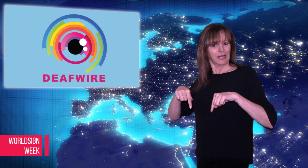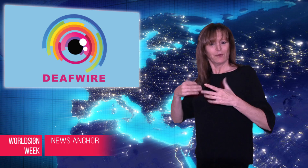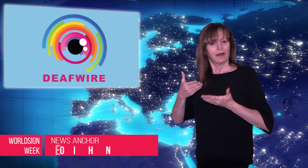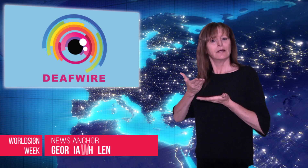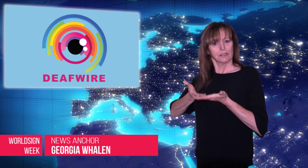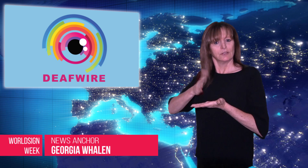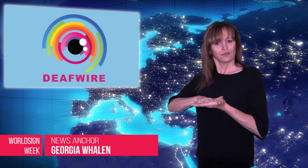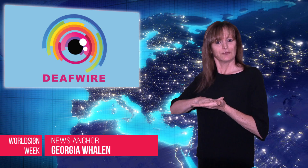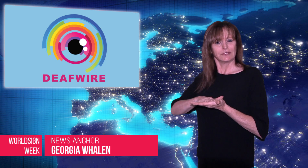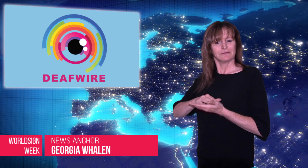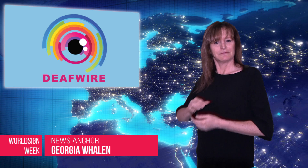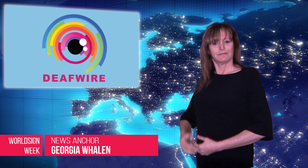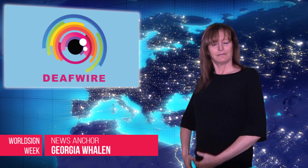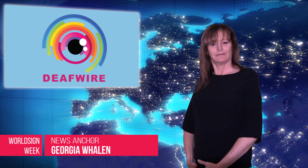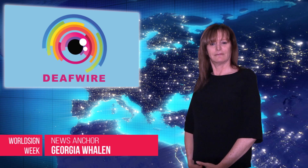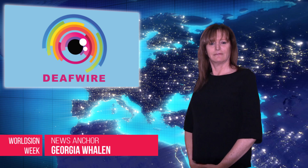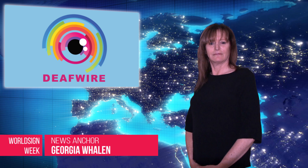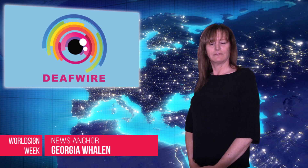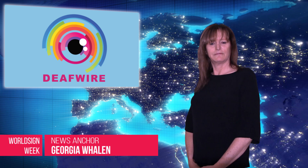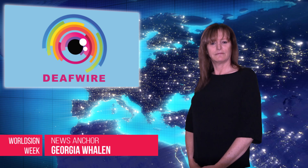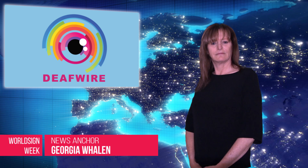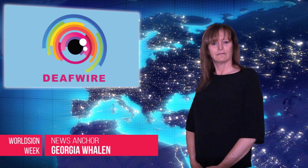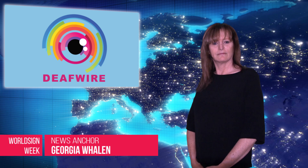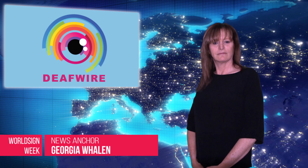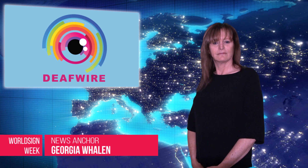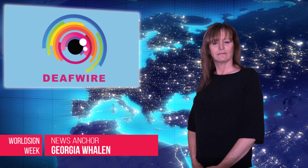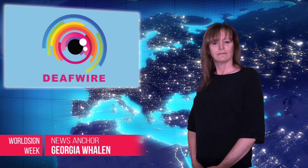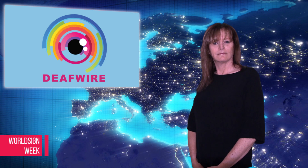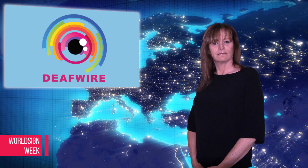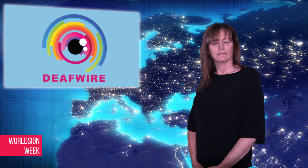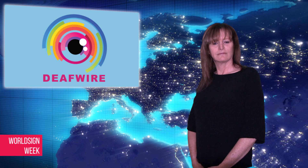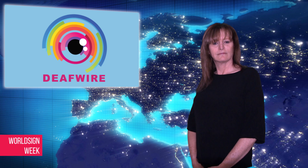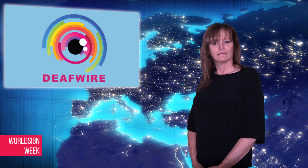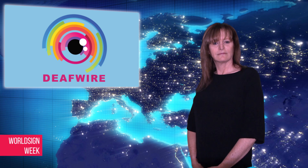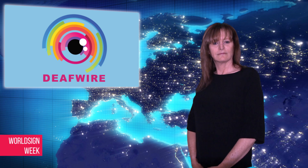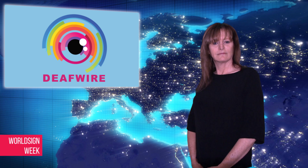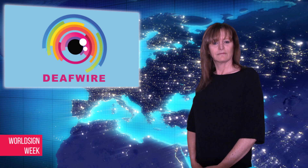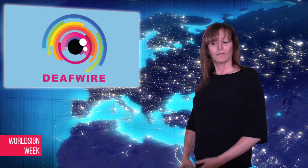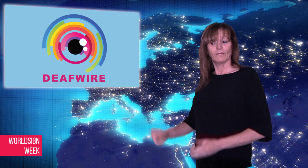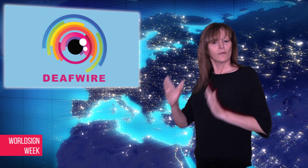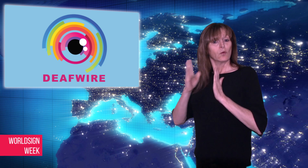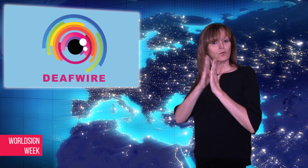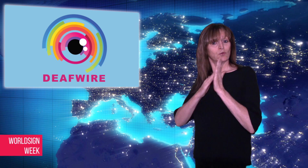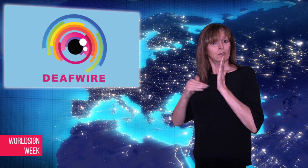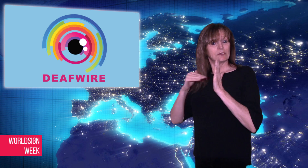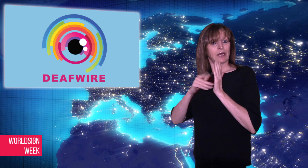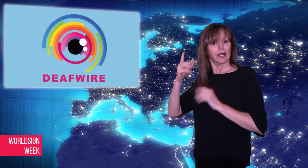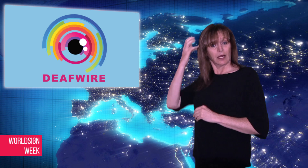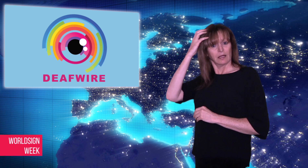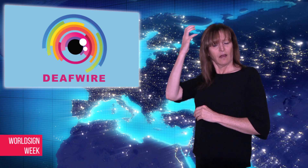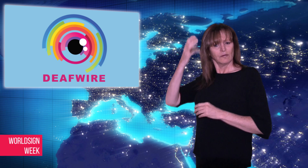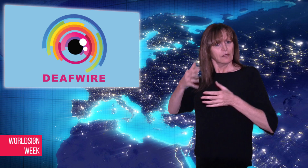Parliament Are Interpreted The New Zealand government has